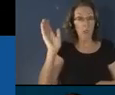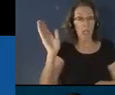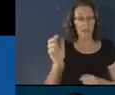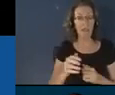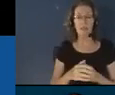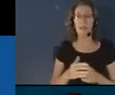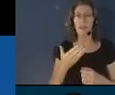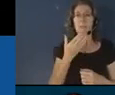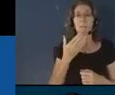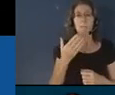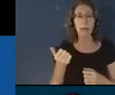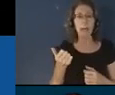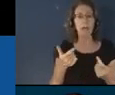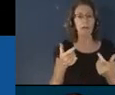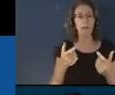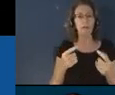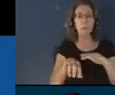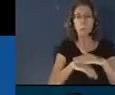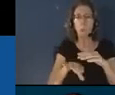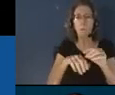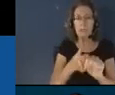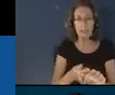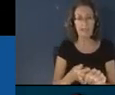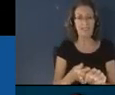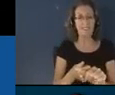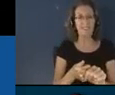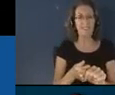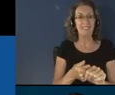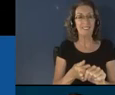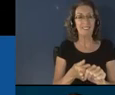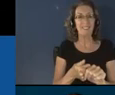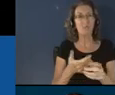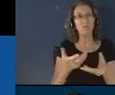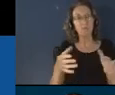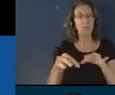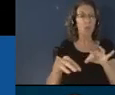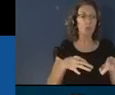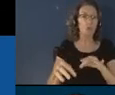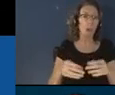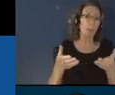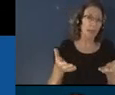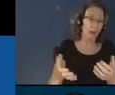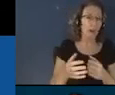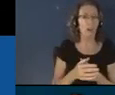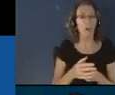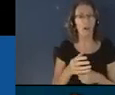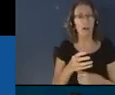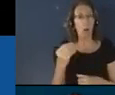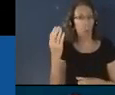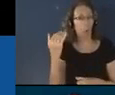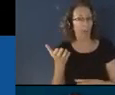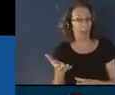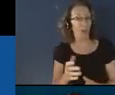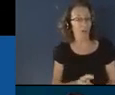to just sort of stick to the very basics and just describe what's there and and why it's there. um